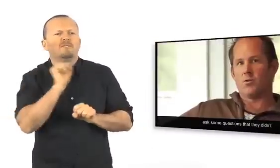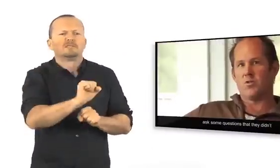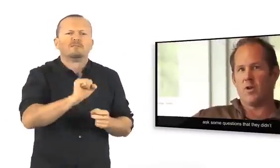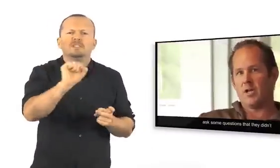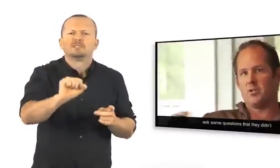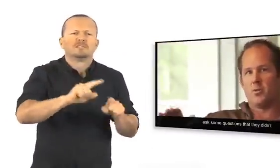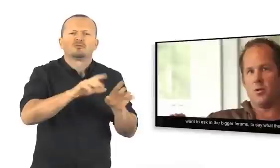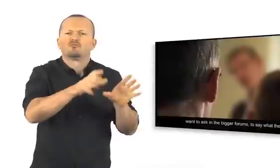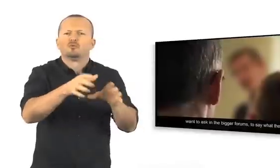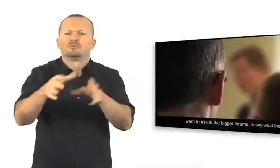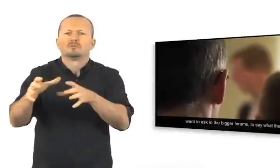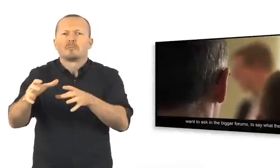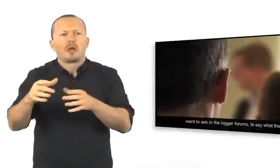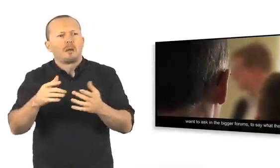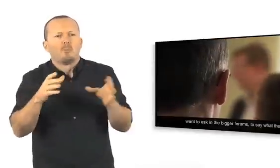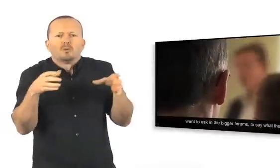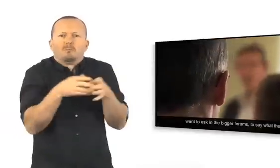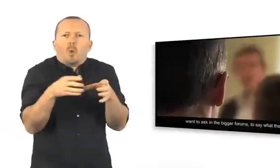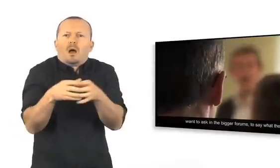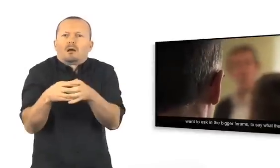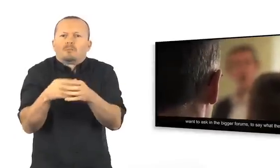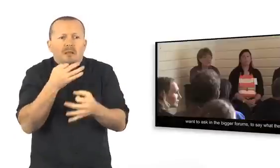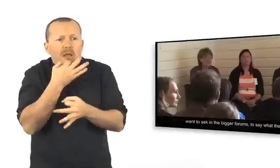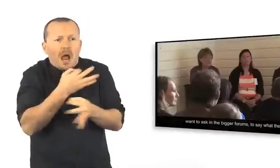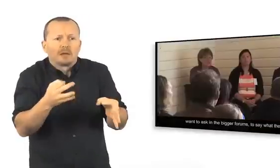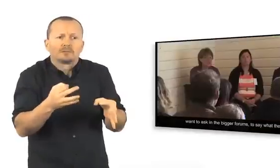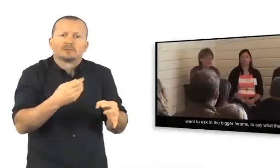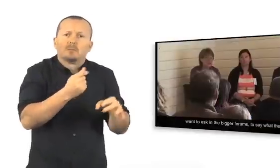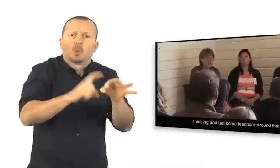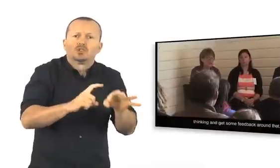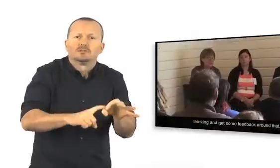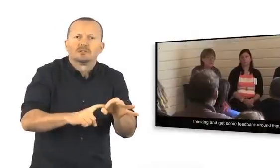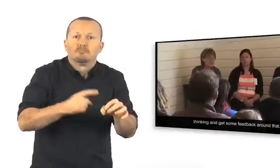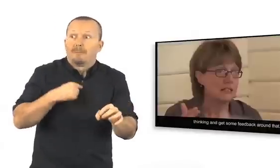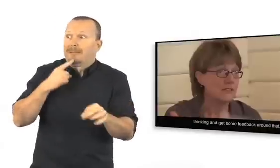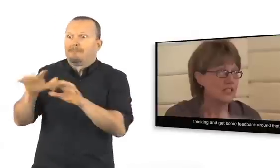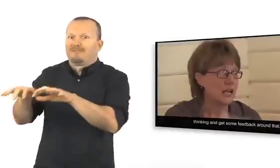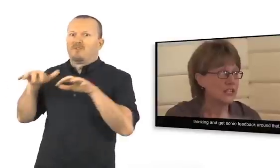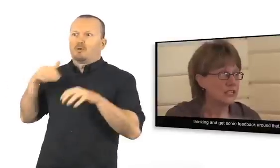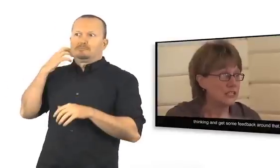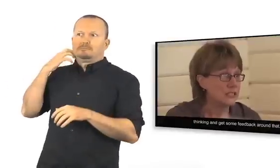ask some questions that they didn’t want to ask in the bigger forums, to say what they’re thinking and get some feedback around that.